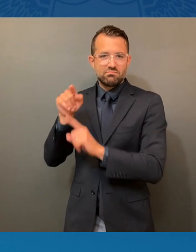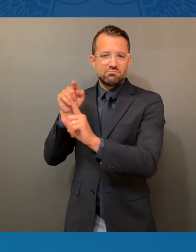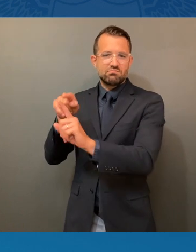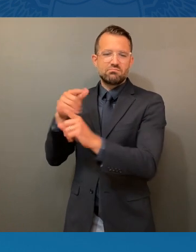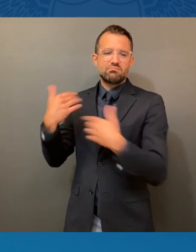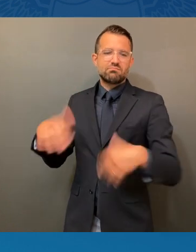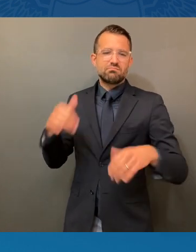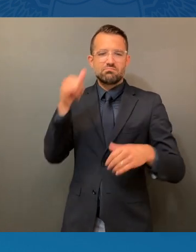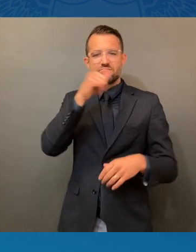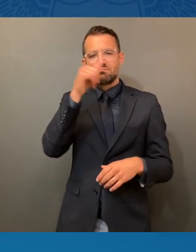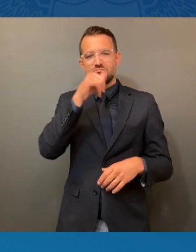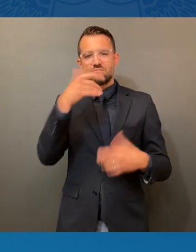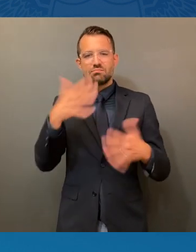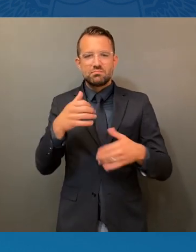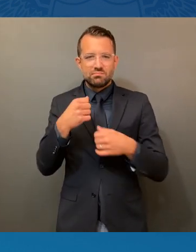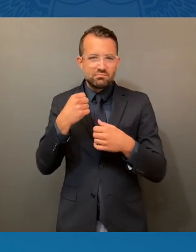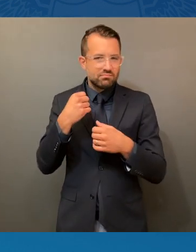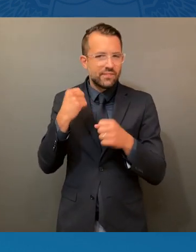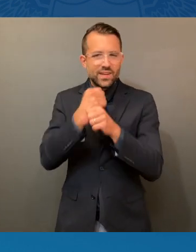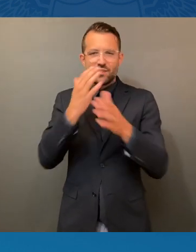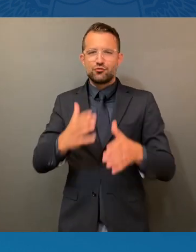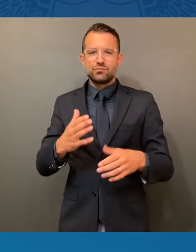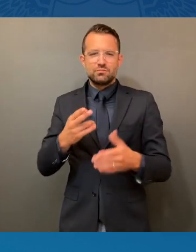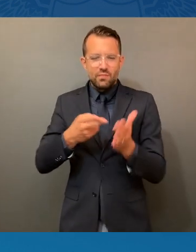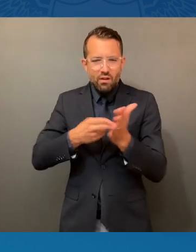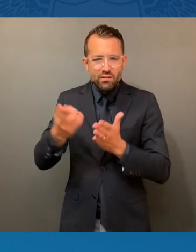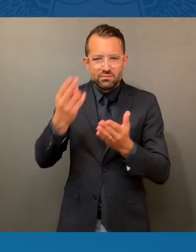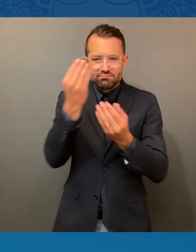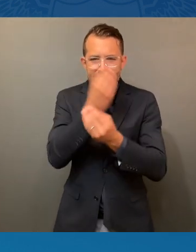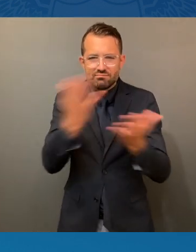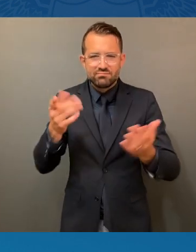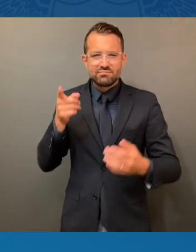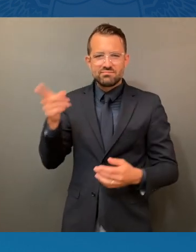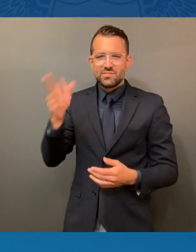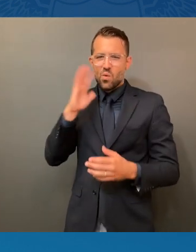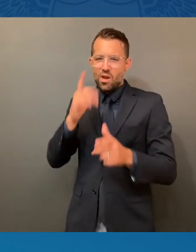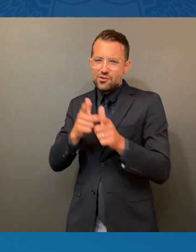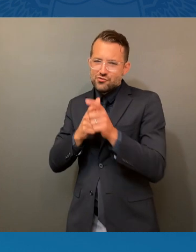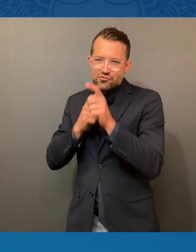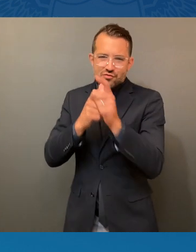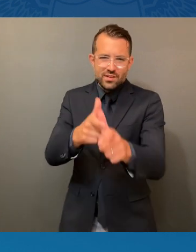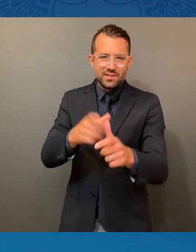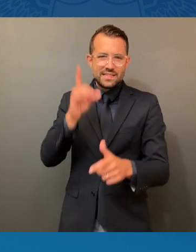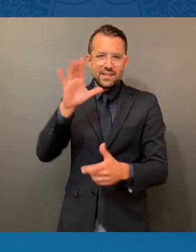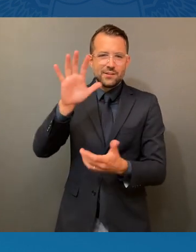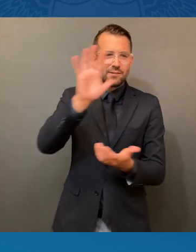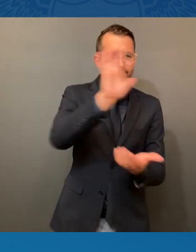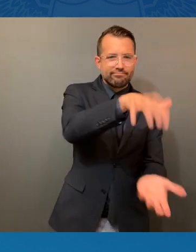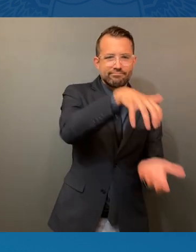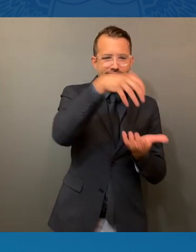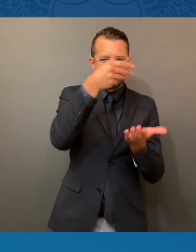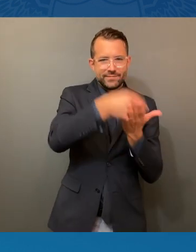Libby will be on a beeline to D.C. to bring money back to Oakland. She will be in different cities